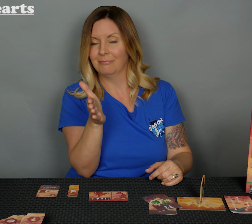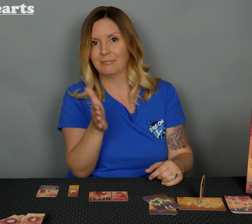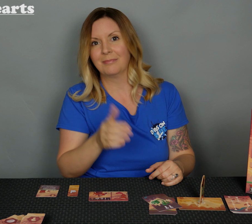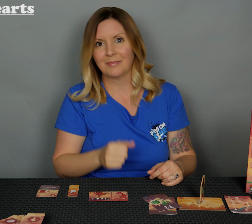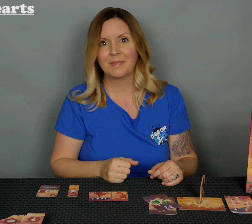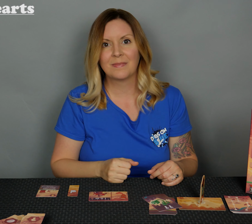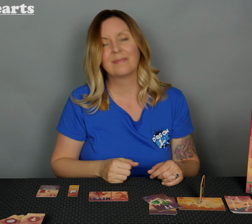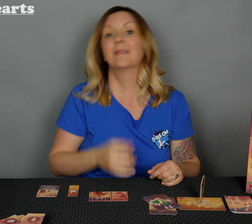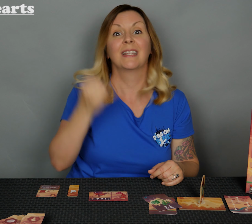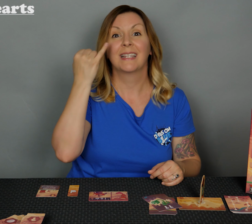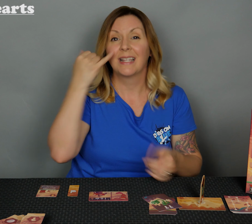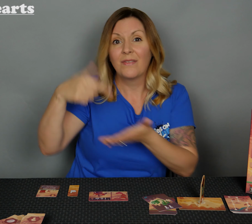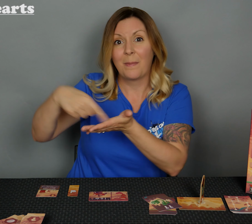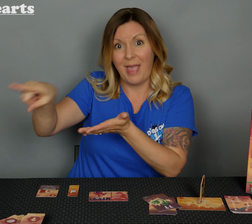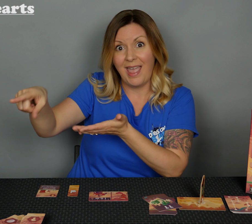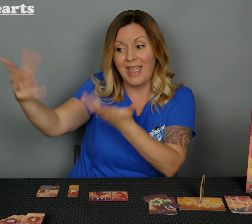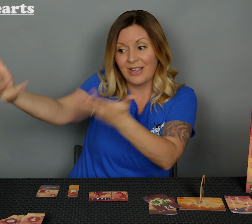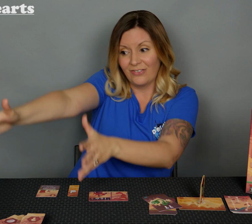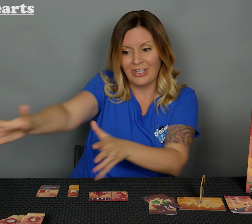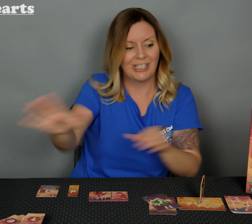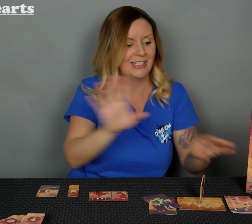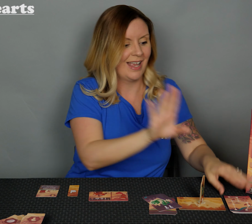Then you won’t get hurt.